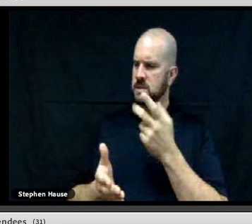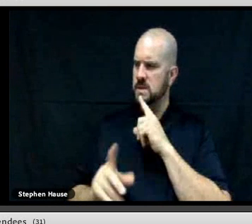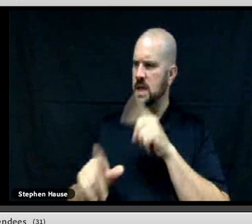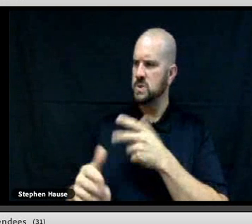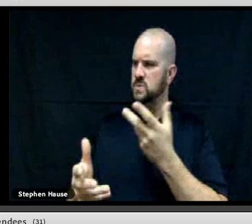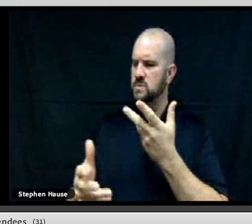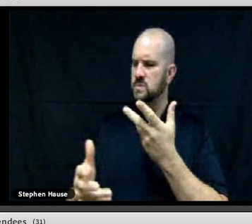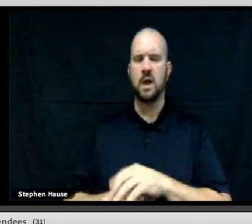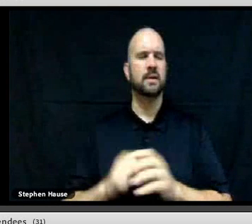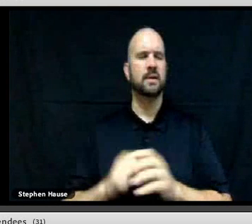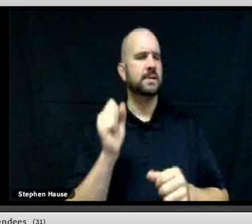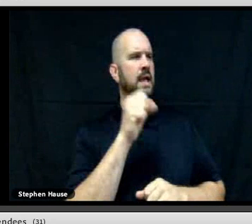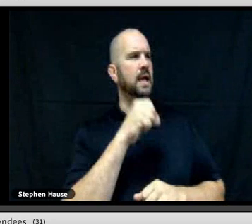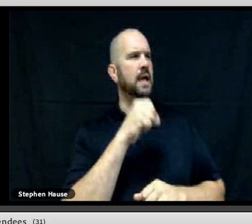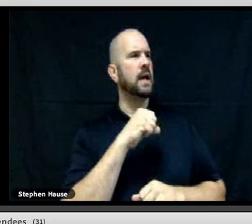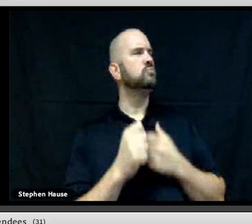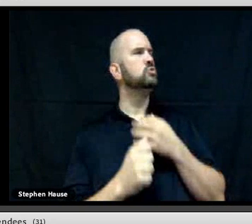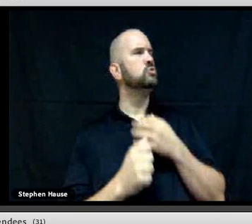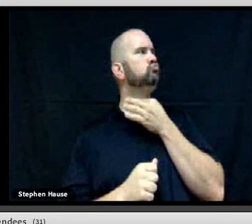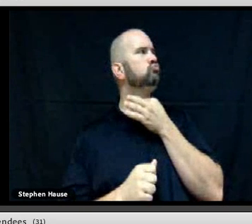if what they come back with in saying that,